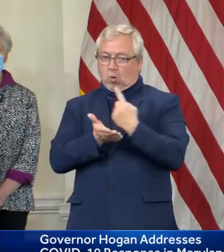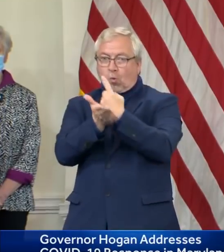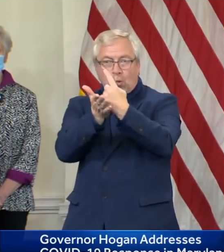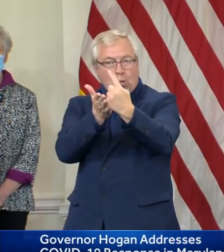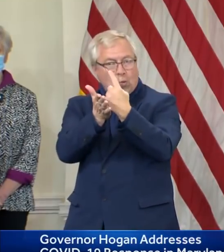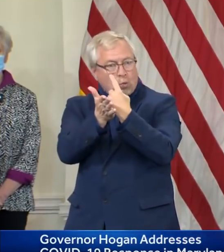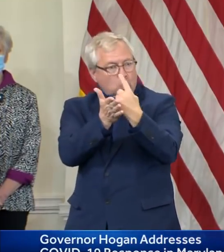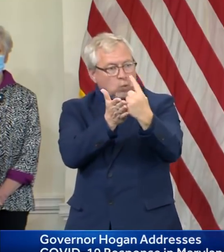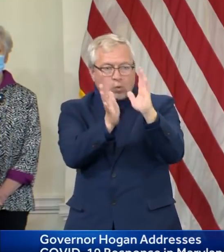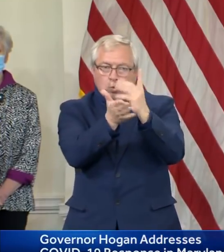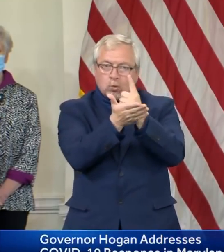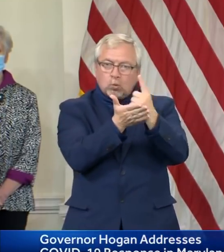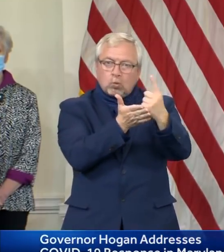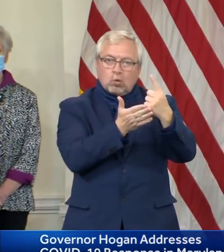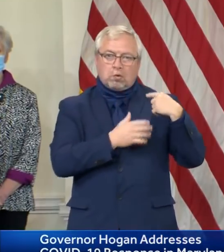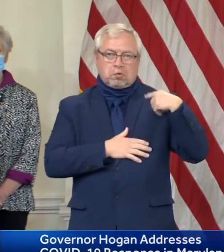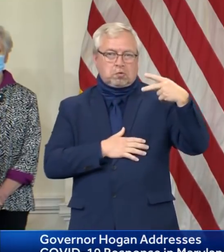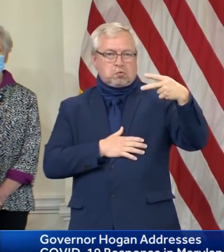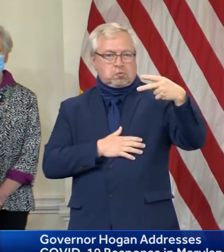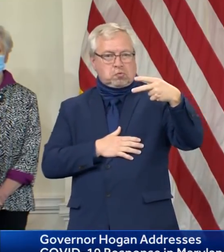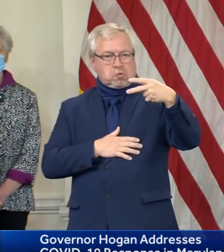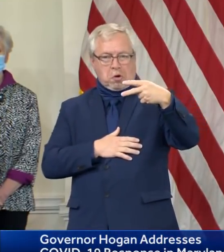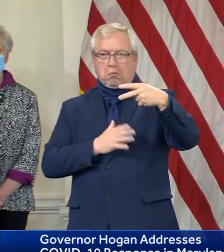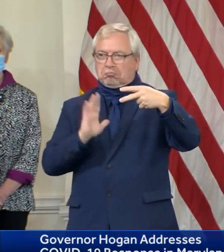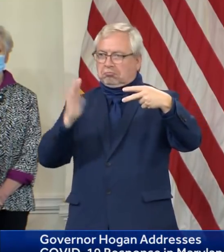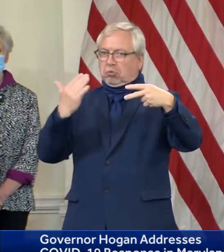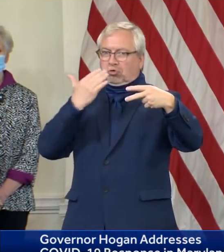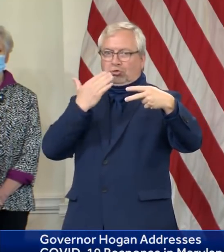WE ARE BEGINNING TO SEE THOSE ENCOURAGING NUMBERS.